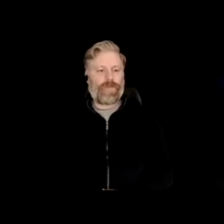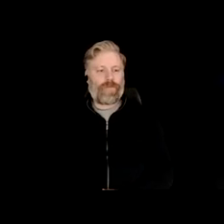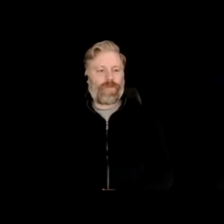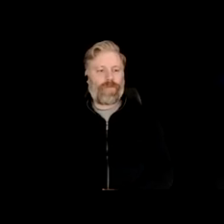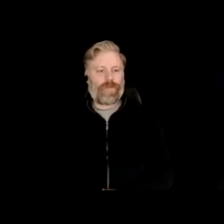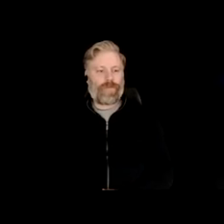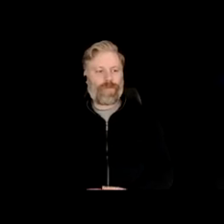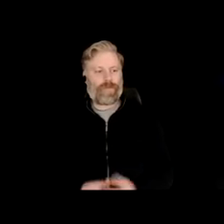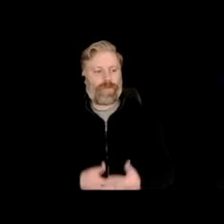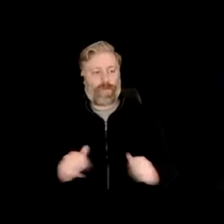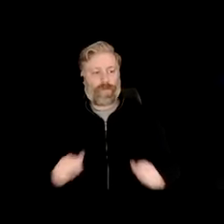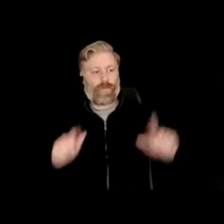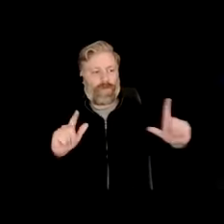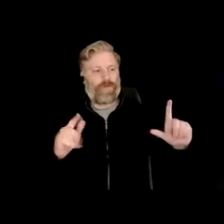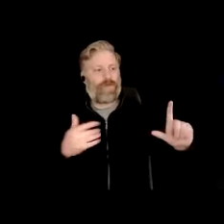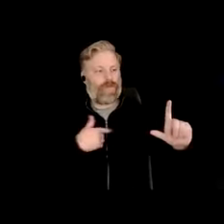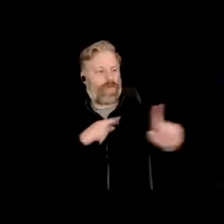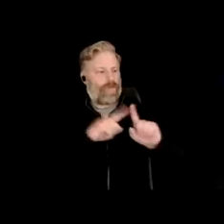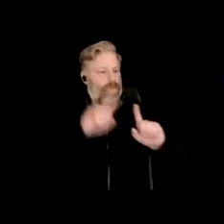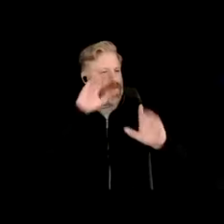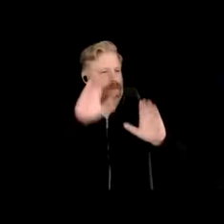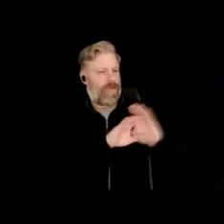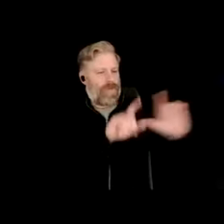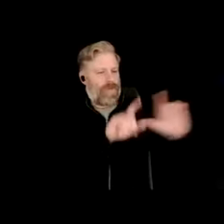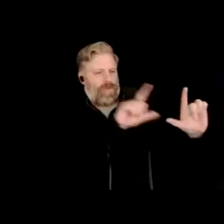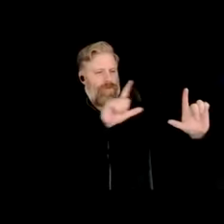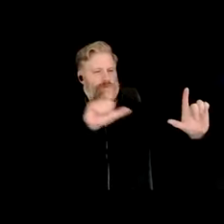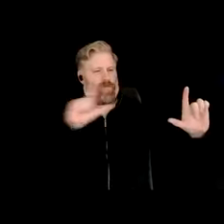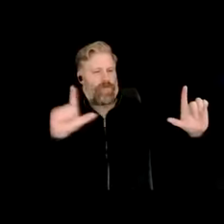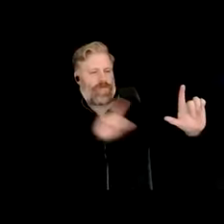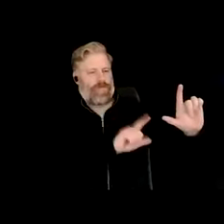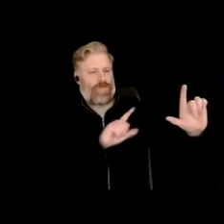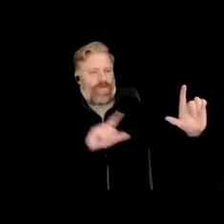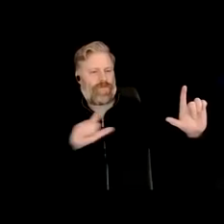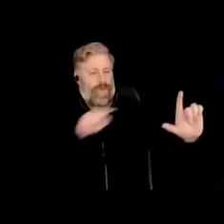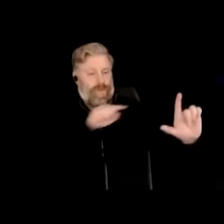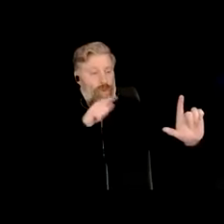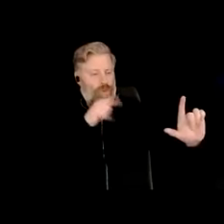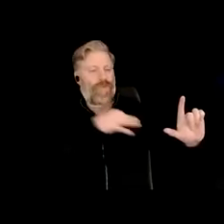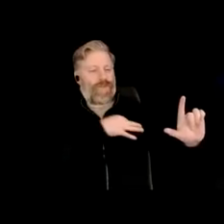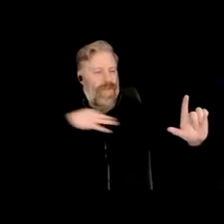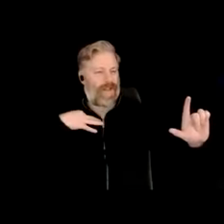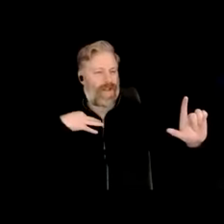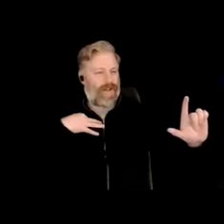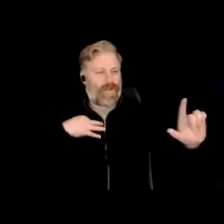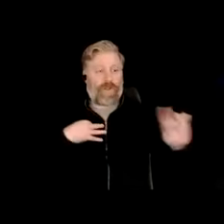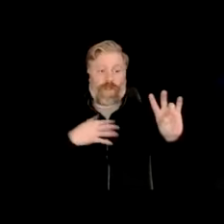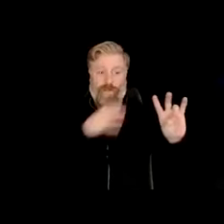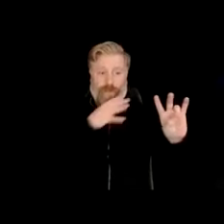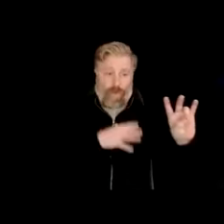This slide has a collection of small headshots of each staff member. Seven women and one man of varying racial backgrounds,